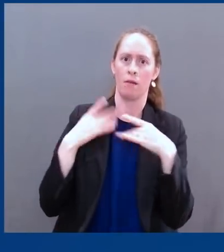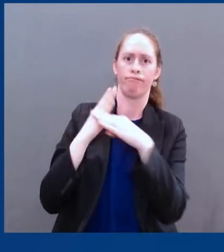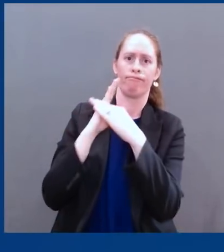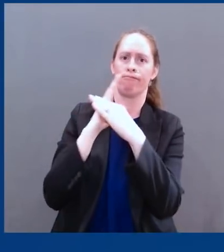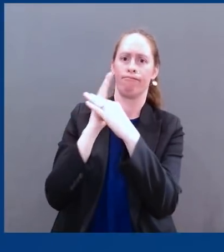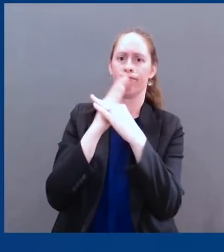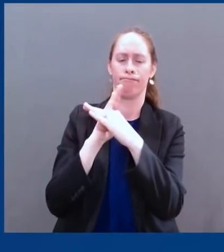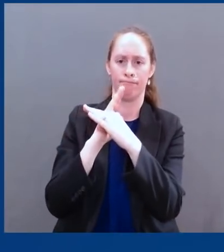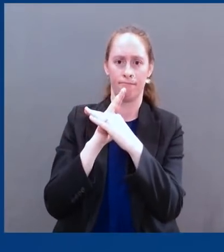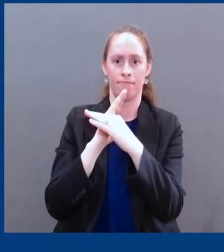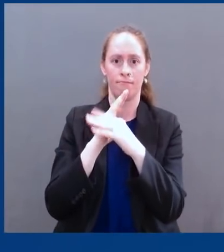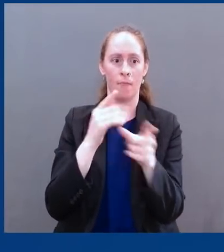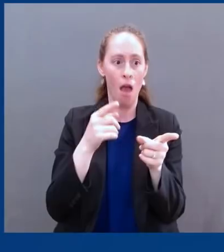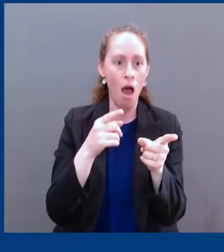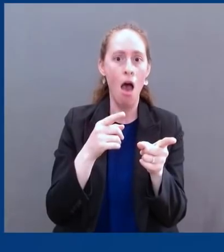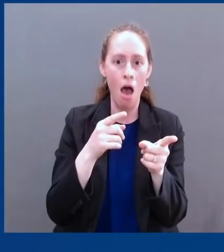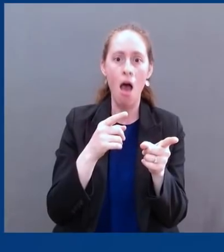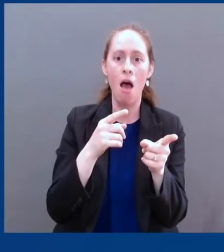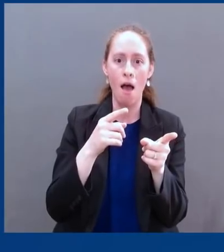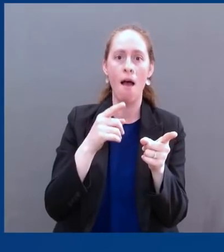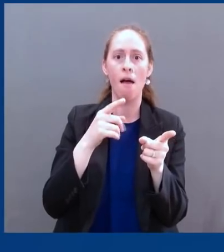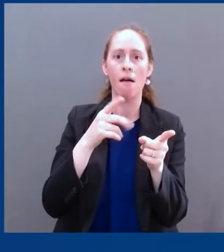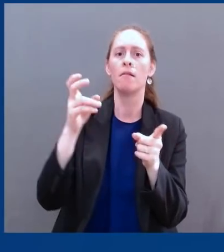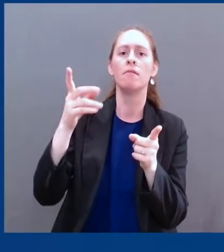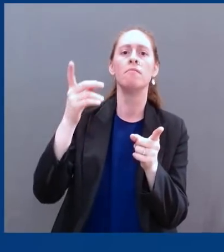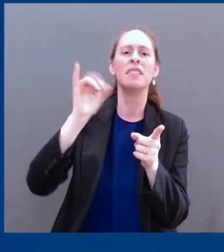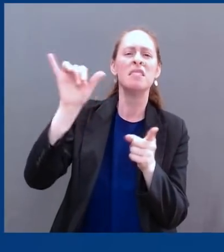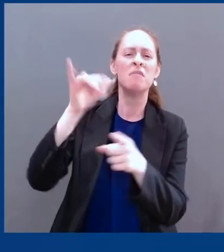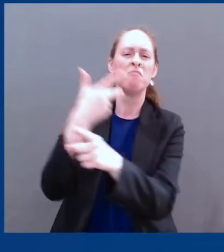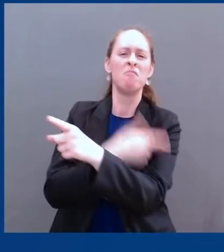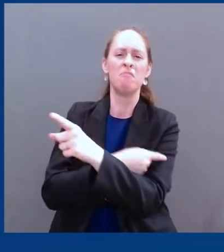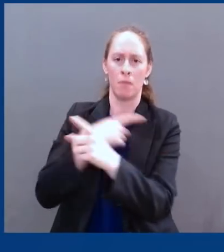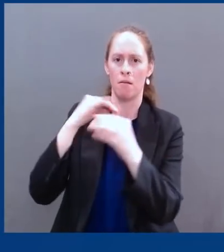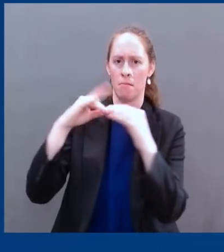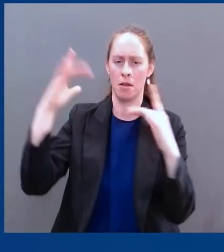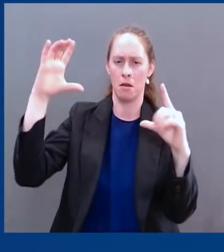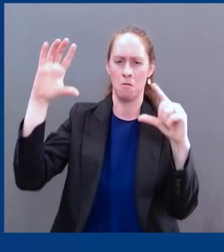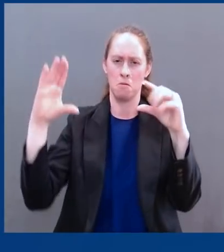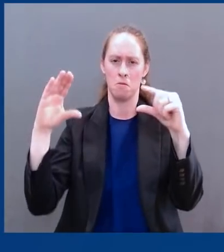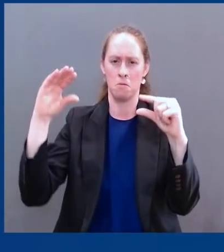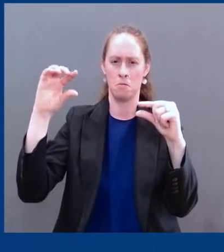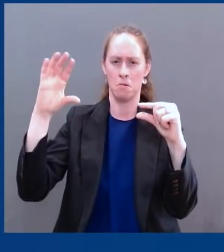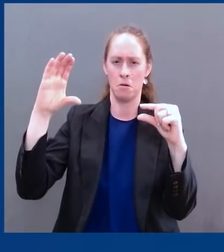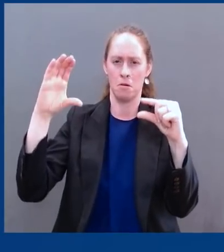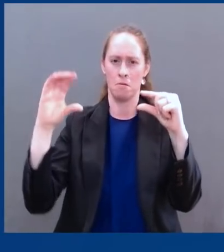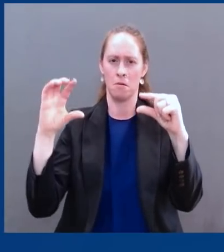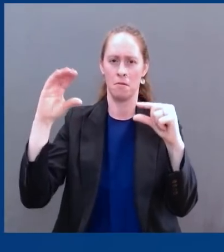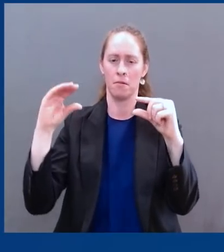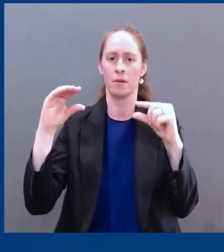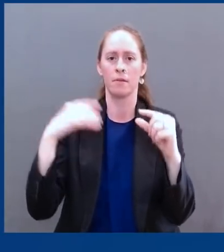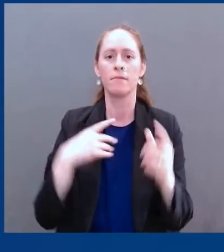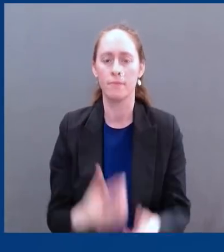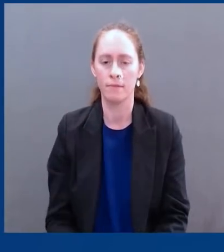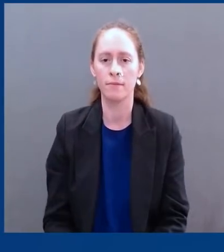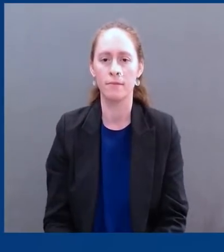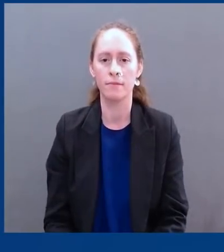And it met that primary endpoint. Also, the safety profile was quite good --